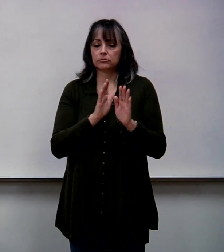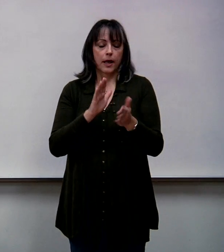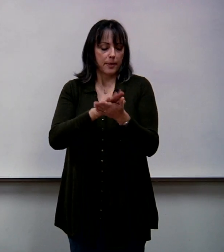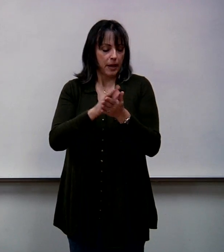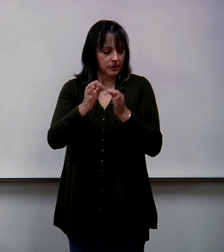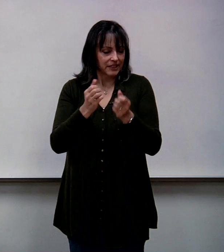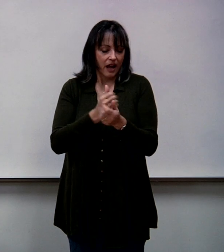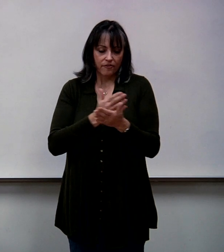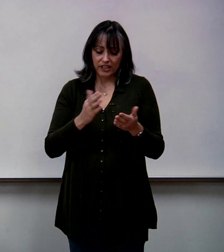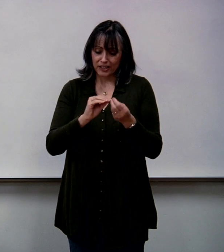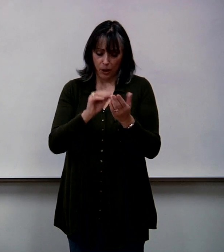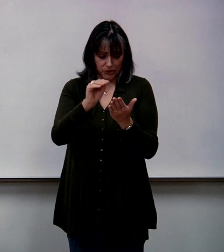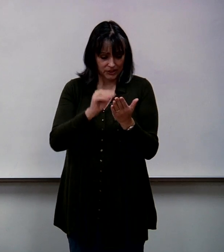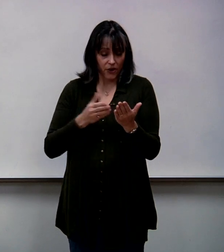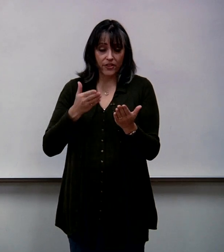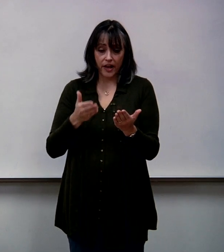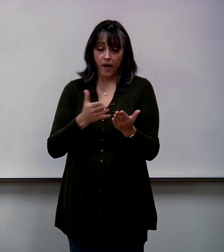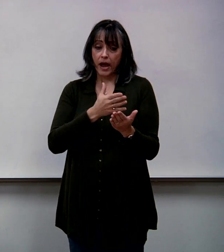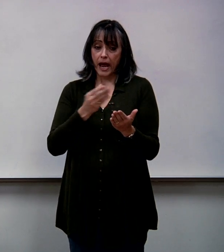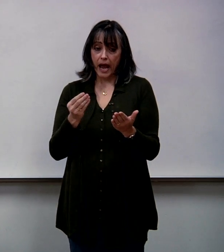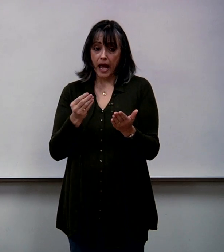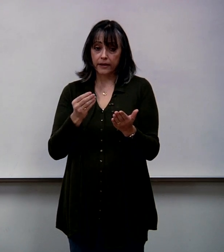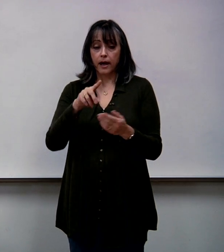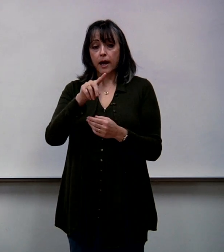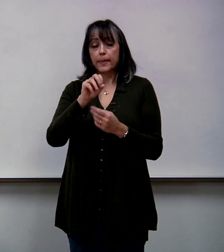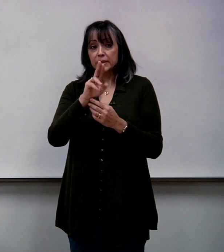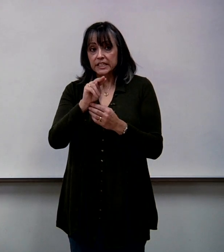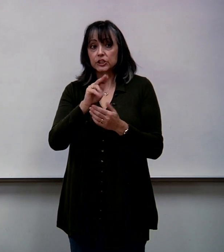and the petition form themselves only give you up to that number of signatures.